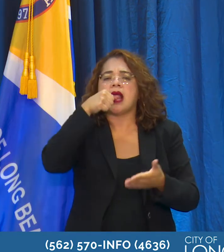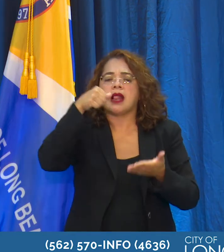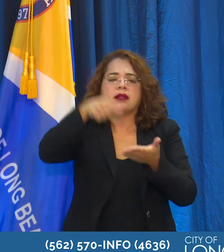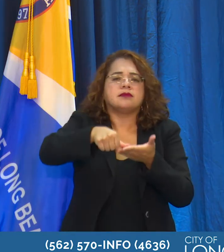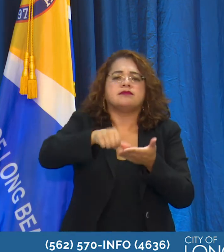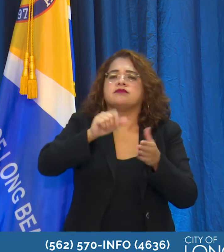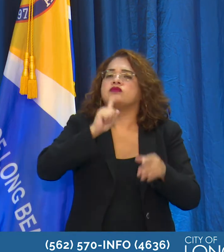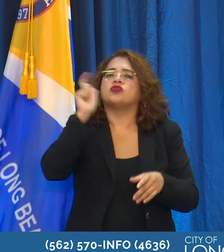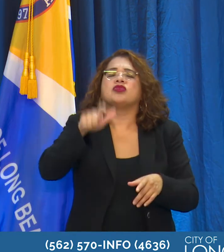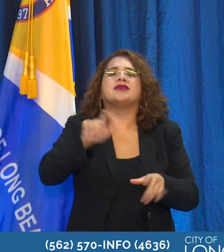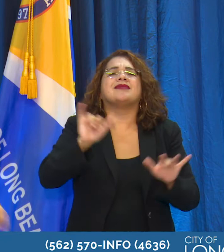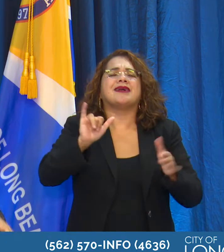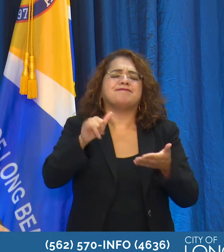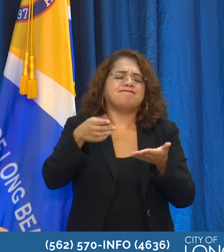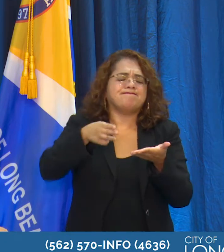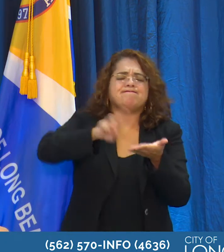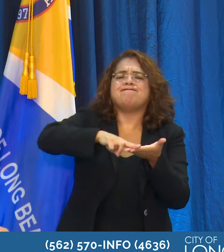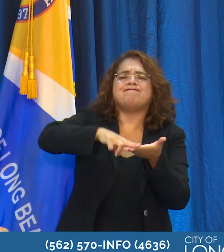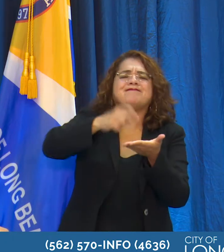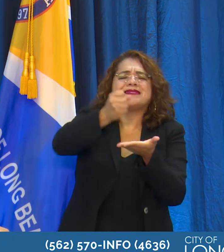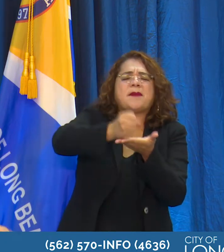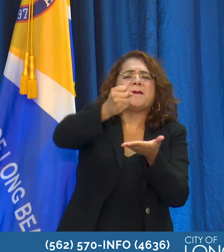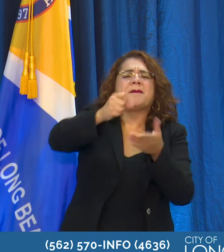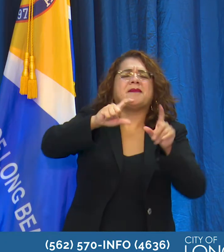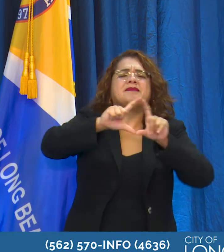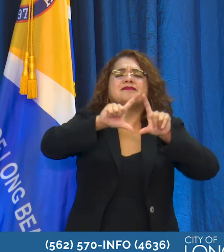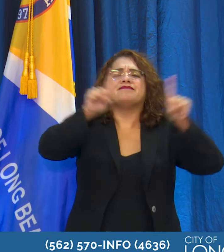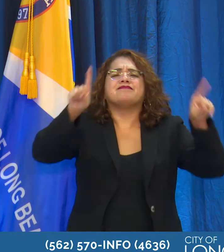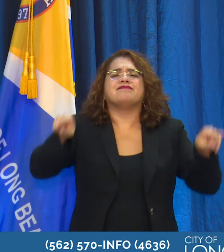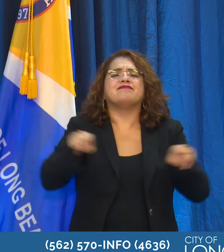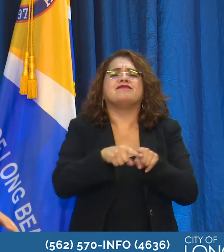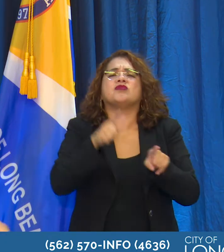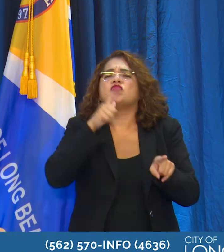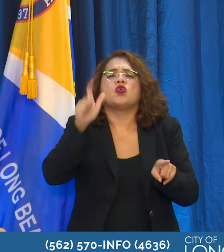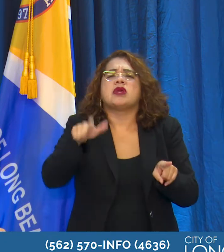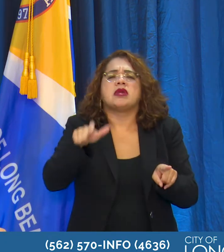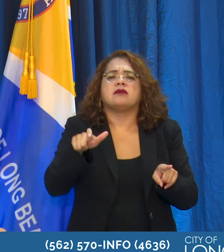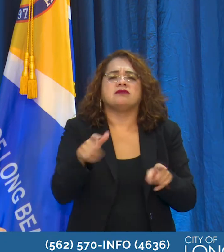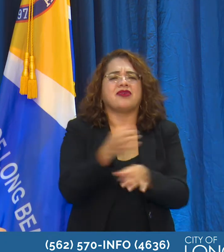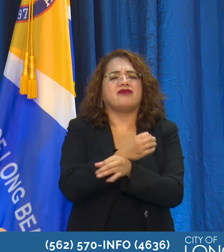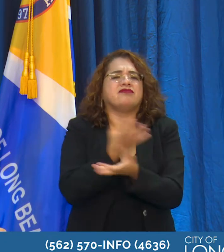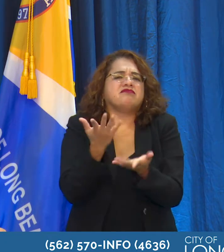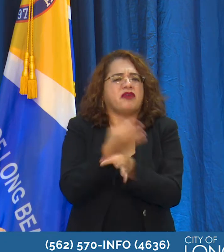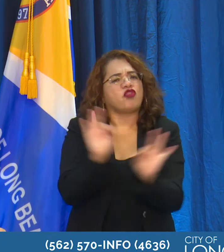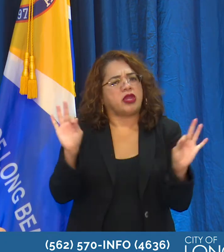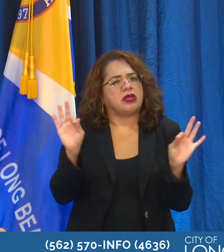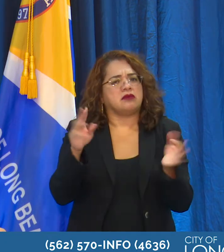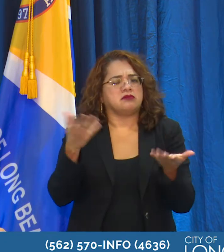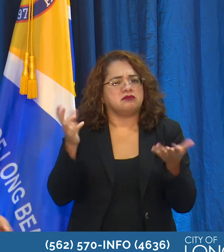It's not a stamp but it's the, you don't need one basically, because of the way the envelope is set up.